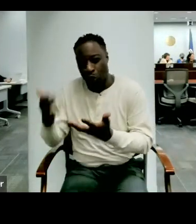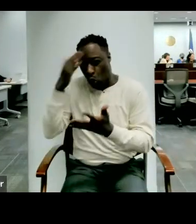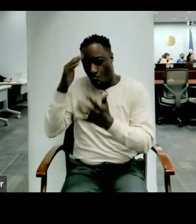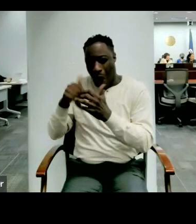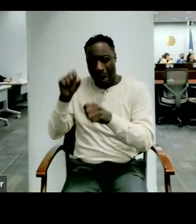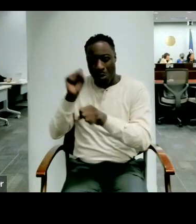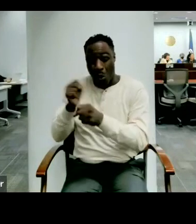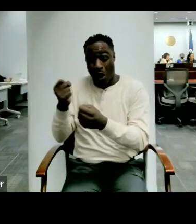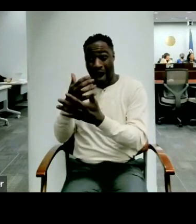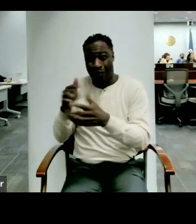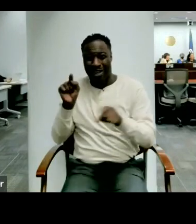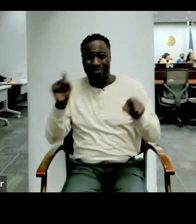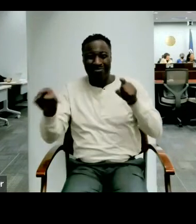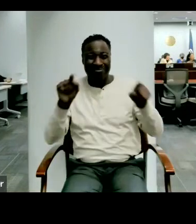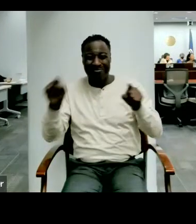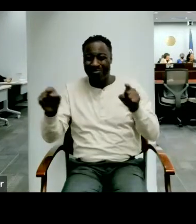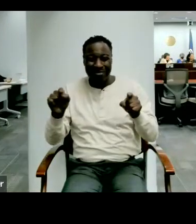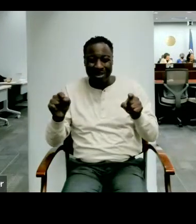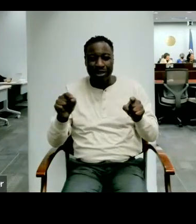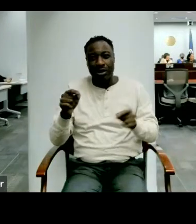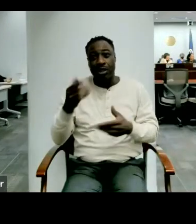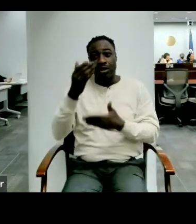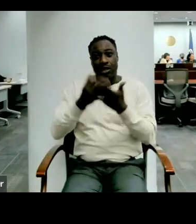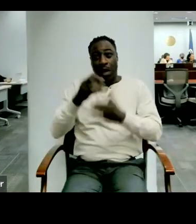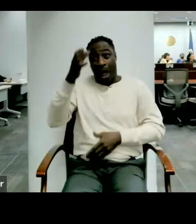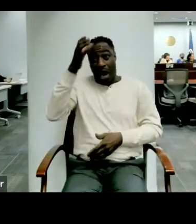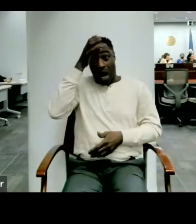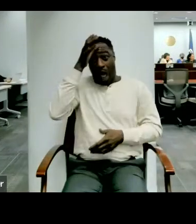accommodations might come up. Are there things we should be doing in that area